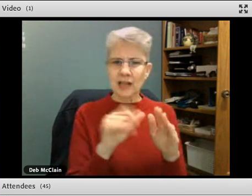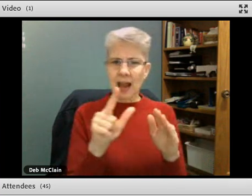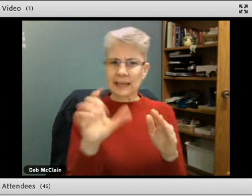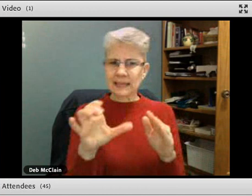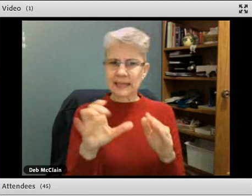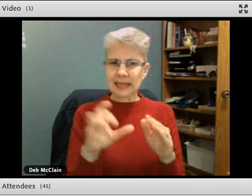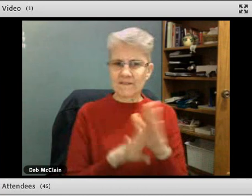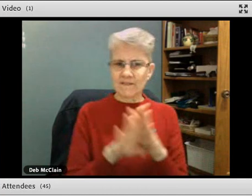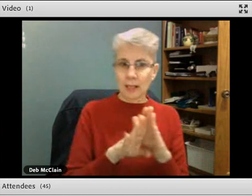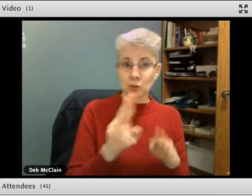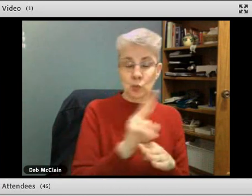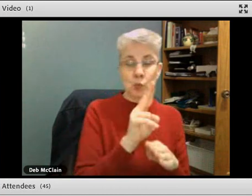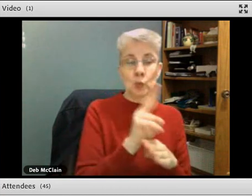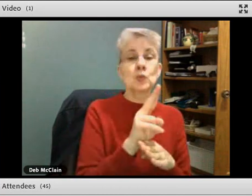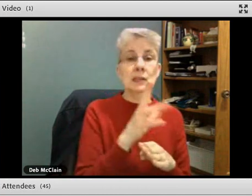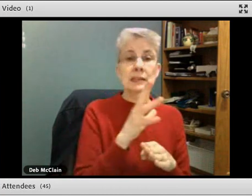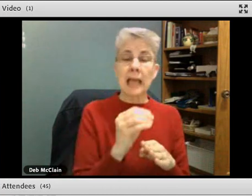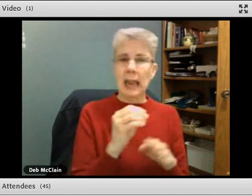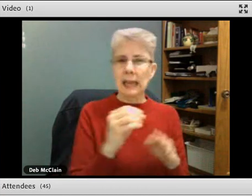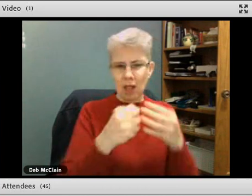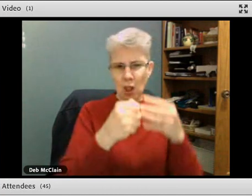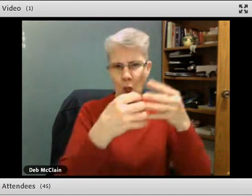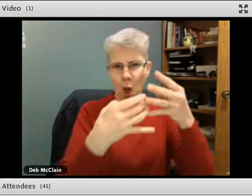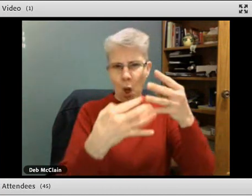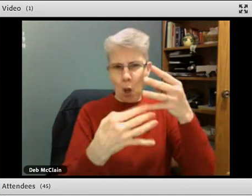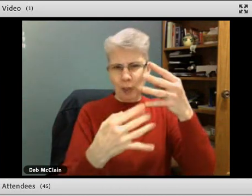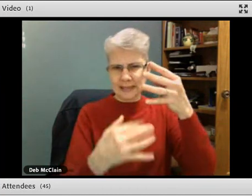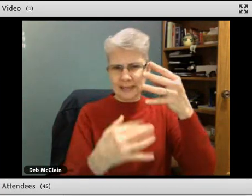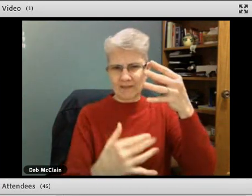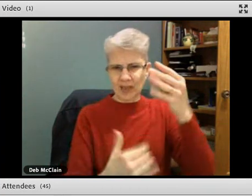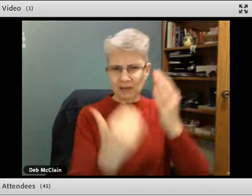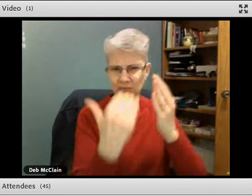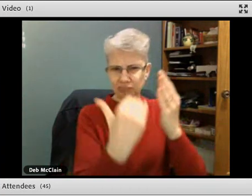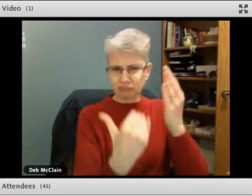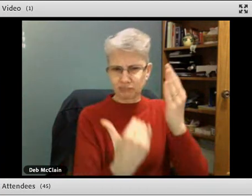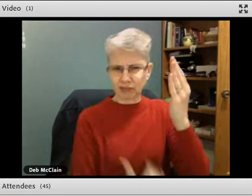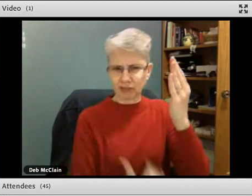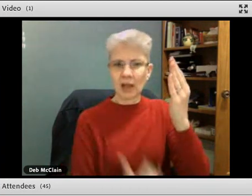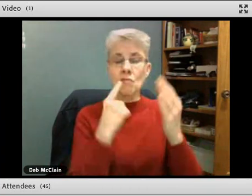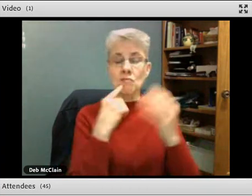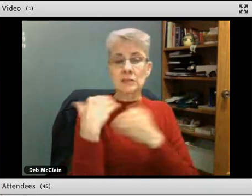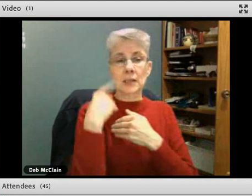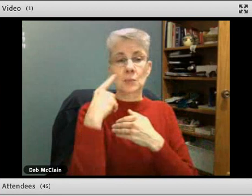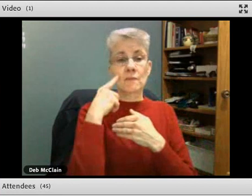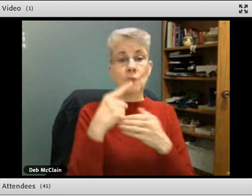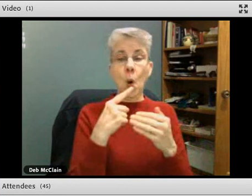And it's a long list of things that they're responsible for, but the list includes MARC 21,